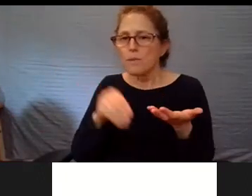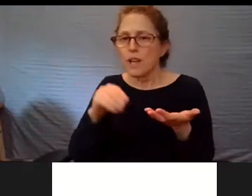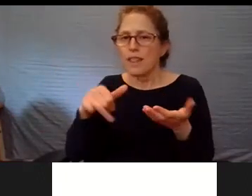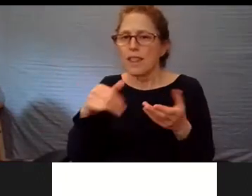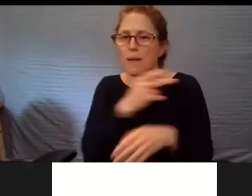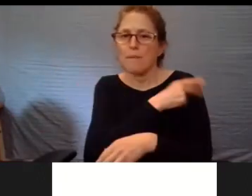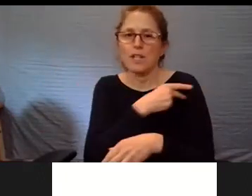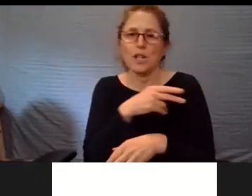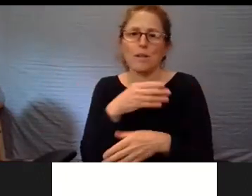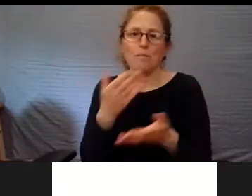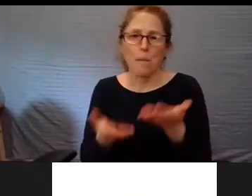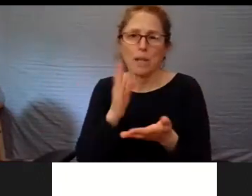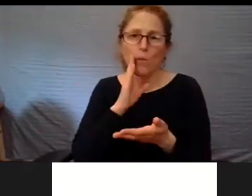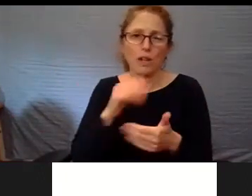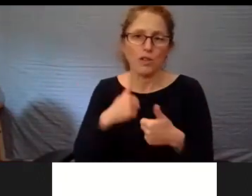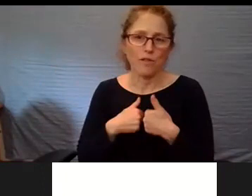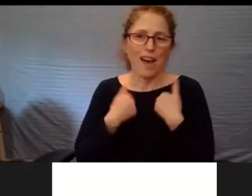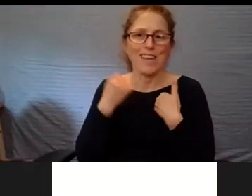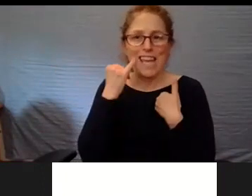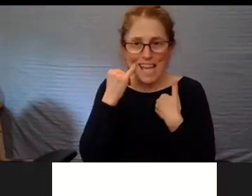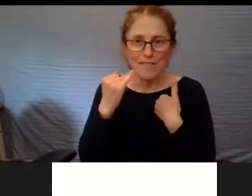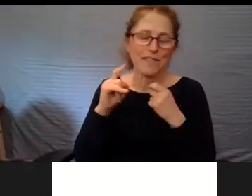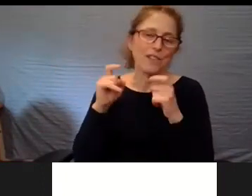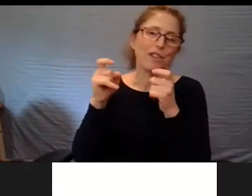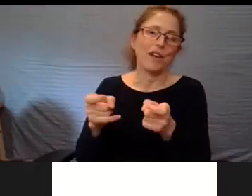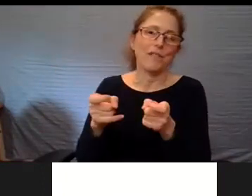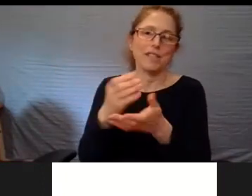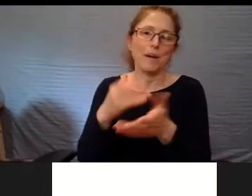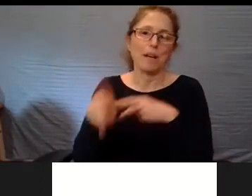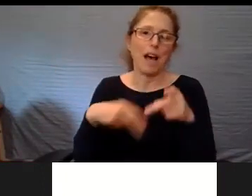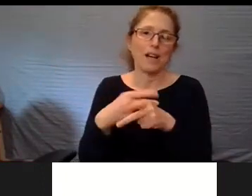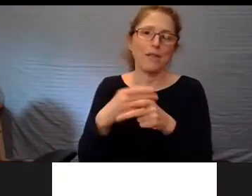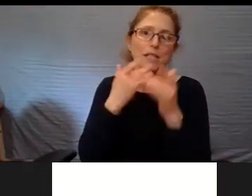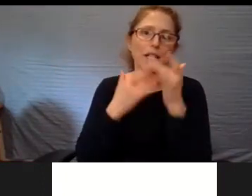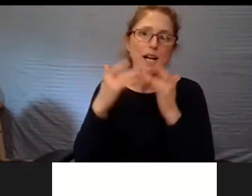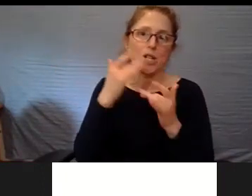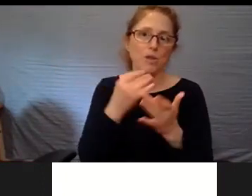if they are given some kind of scarce resource as a treatment.